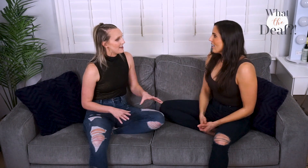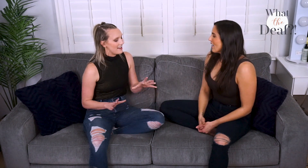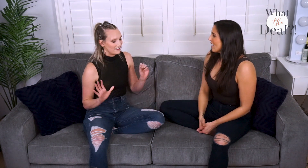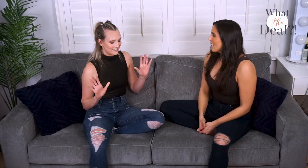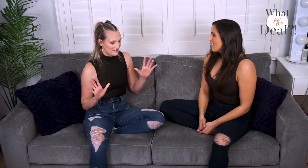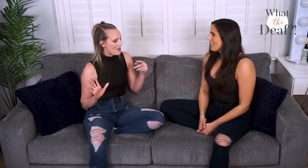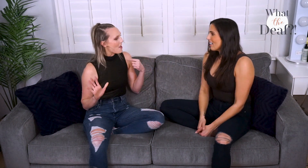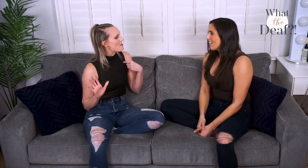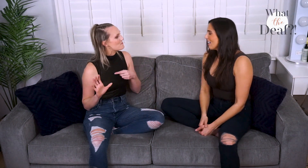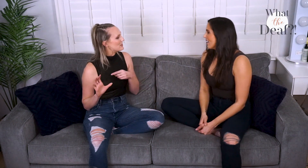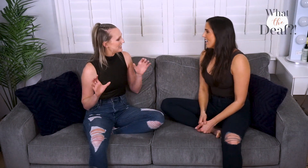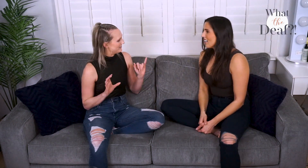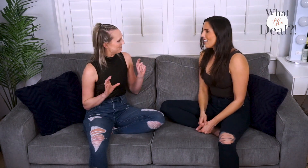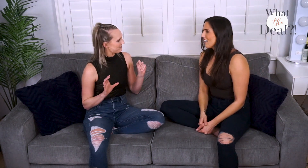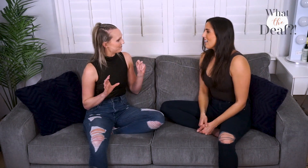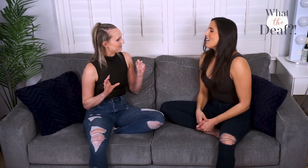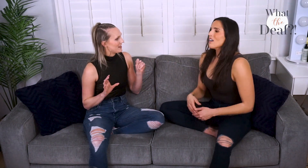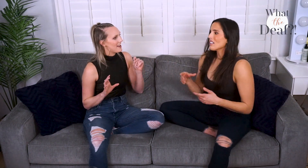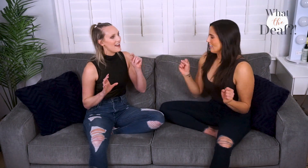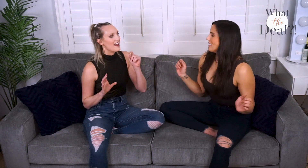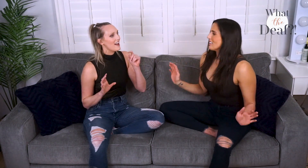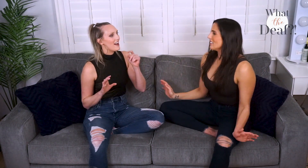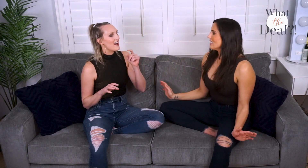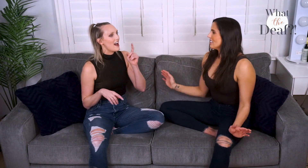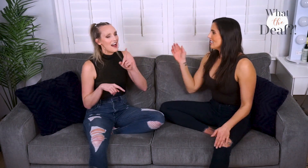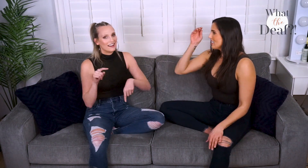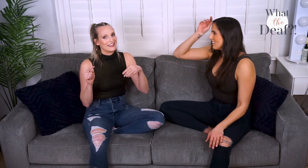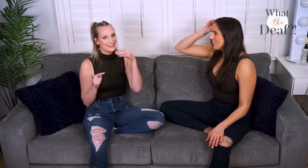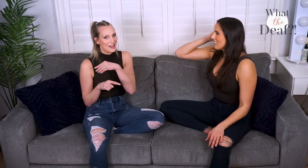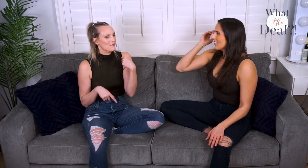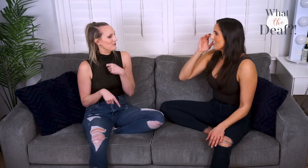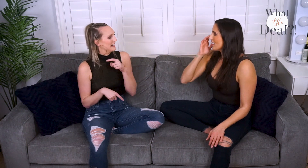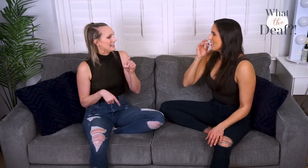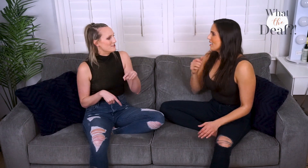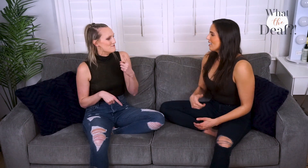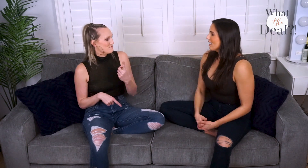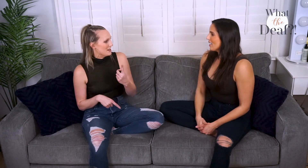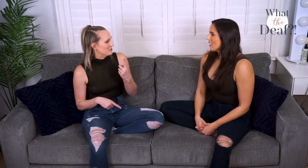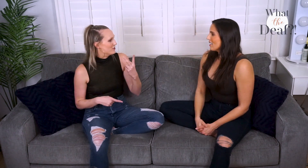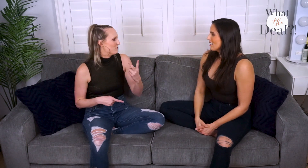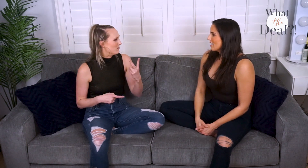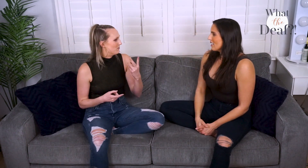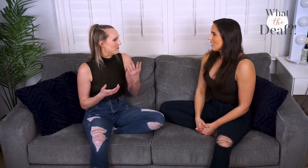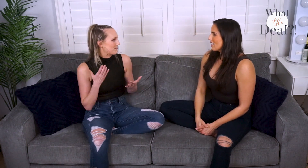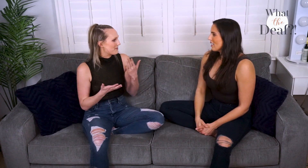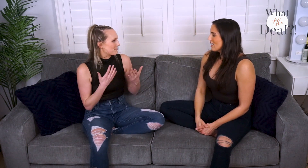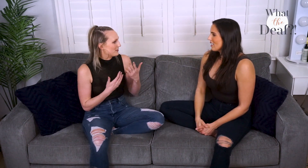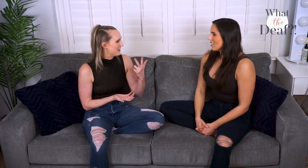Yeah, and we did it. Oh yes. I mean, I'm not gonna lie, we needed probably a bottle or two,